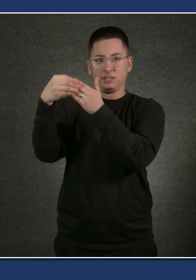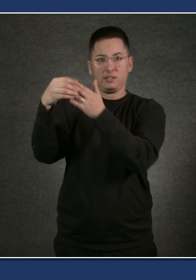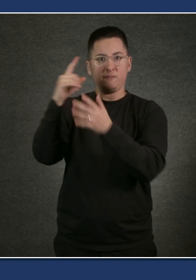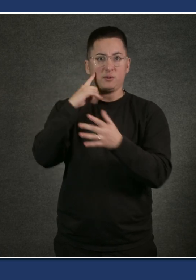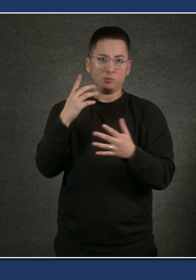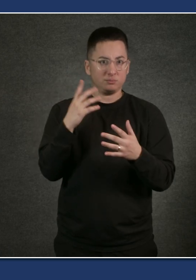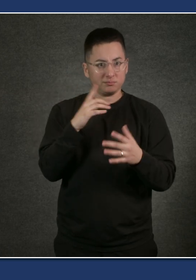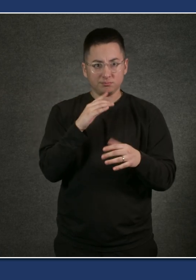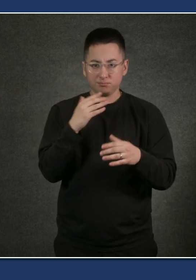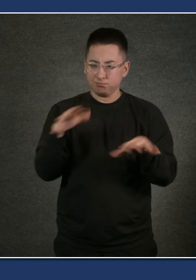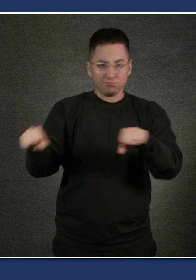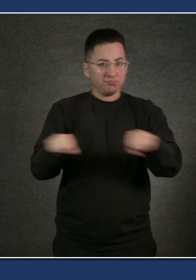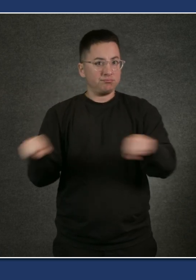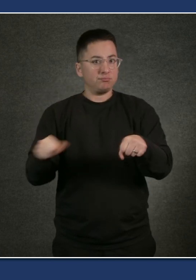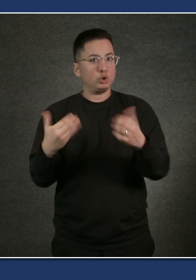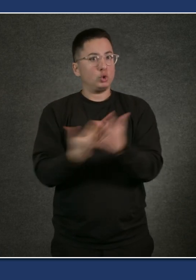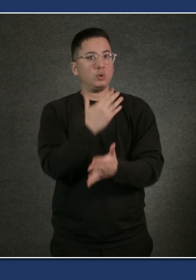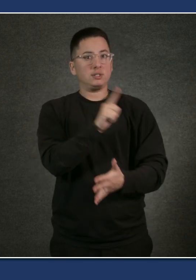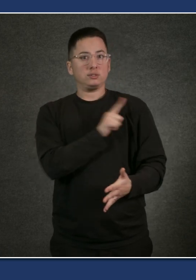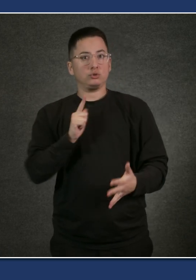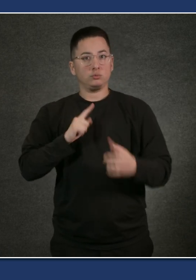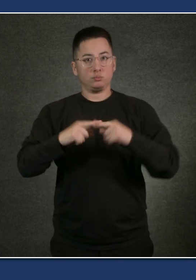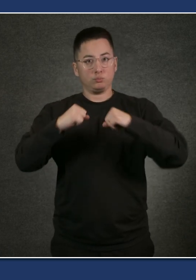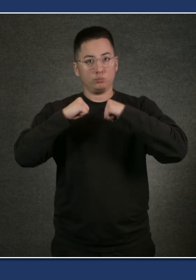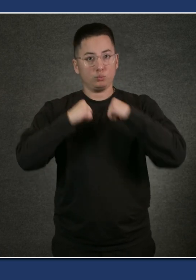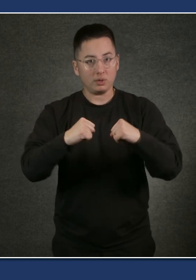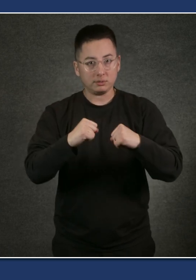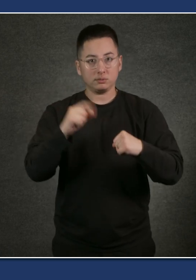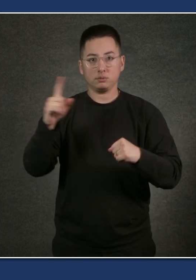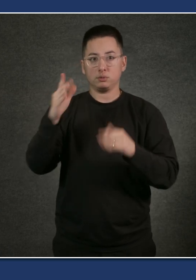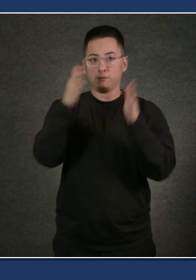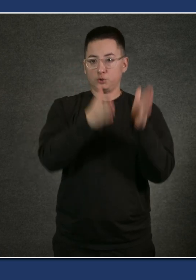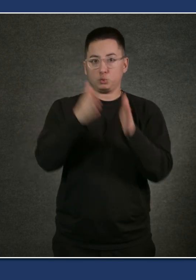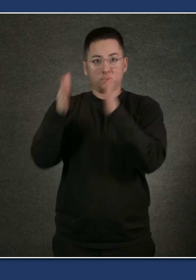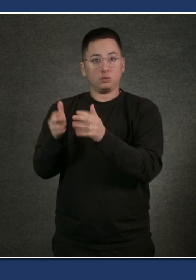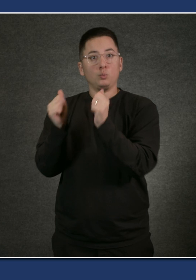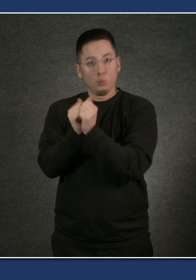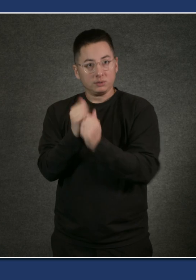with groundbreaking legislation to protect individuals with diabetes.